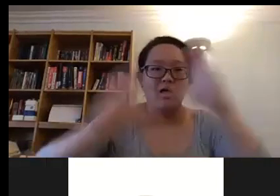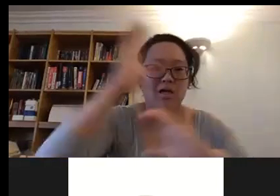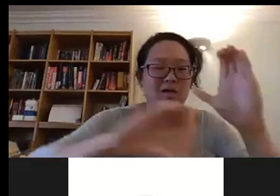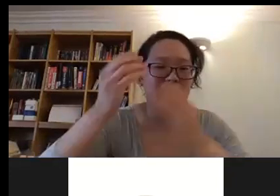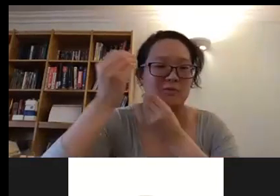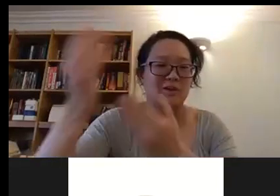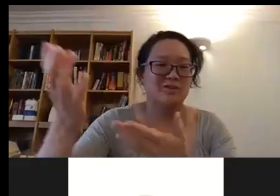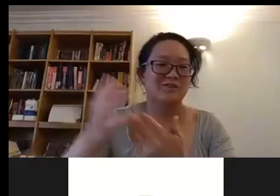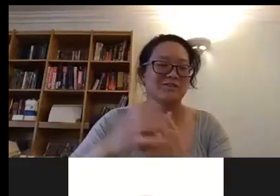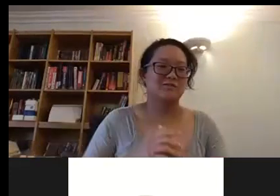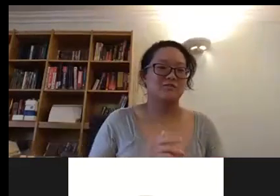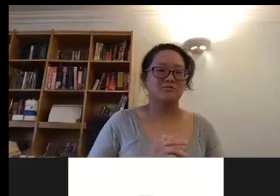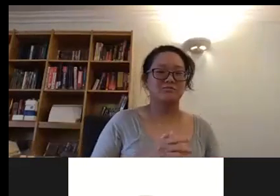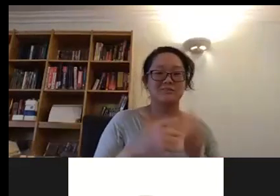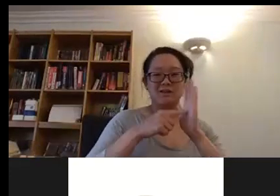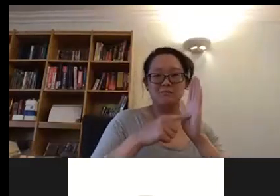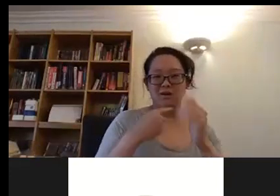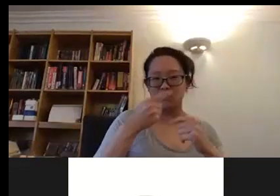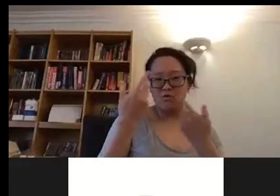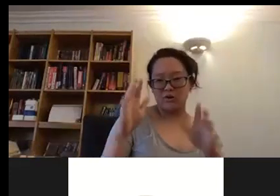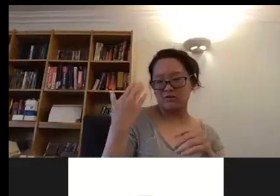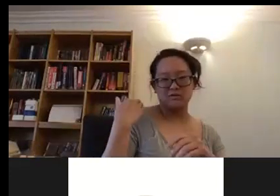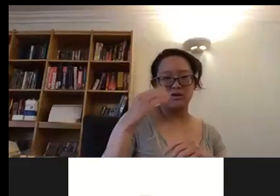instead of making people have to really work to find the information.